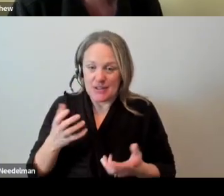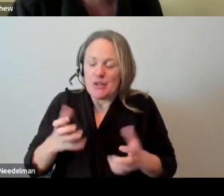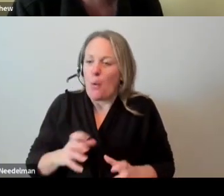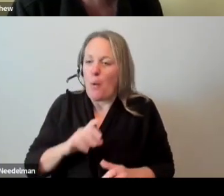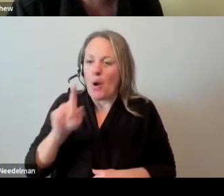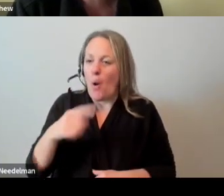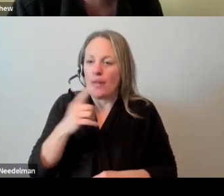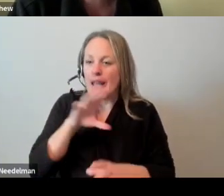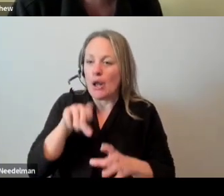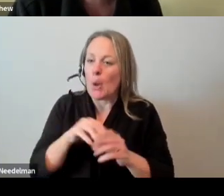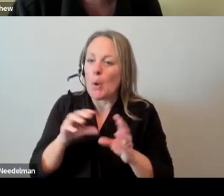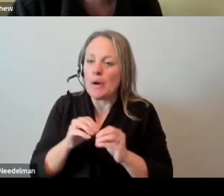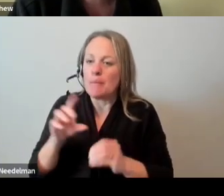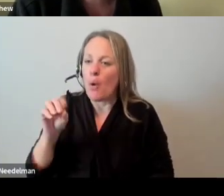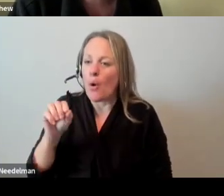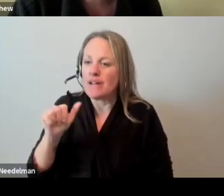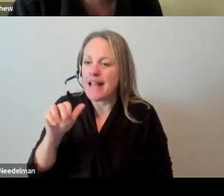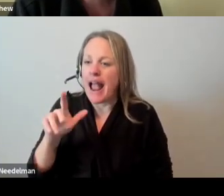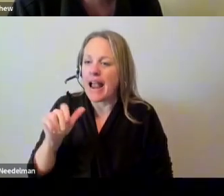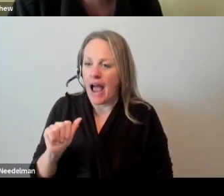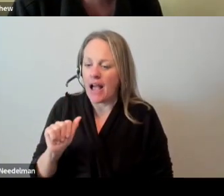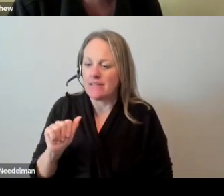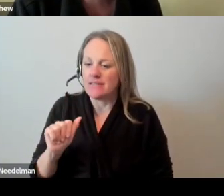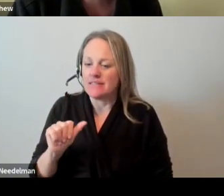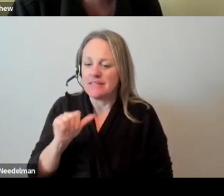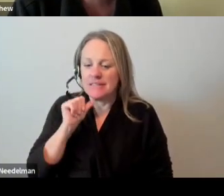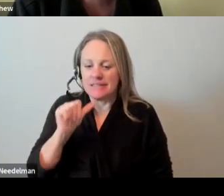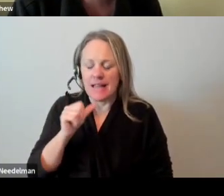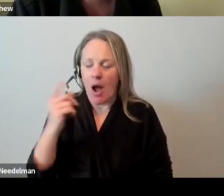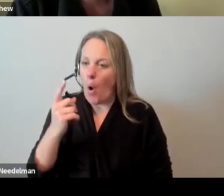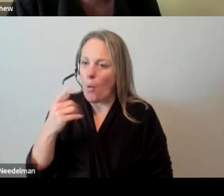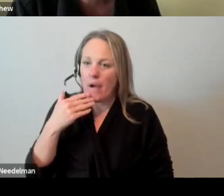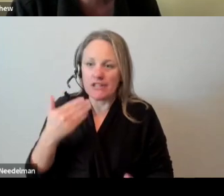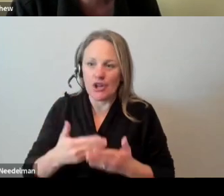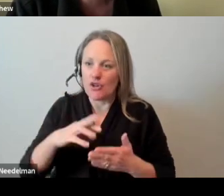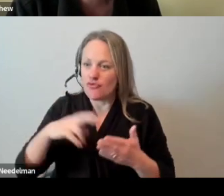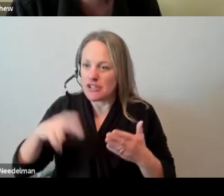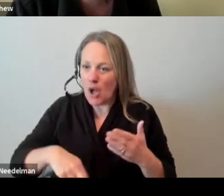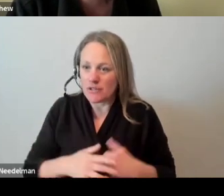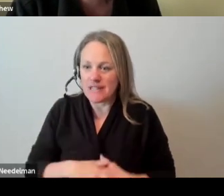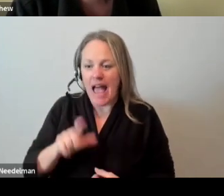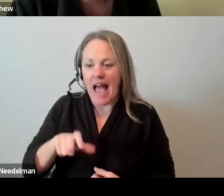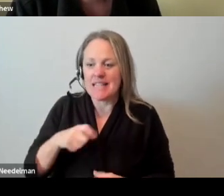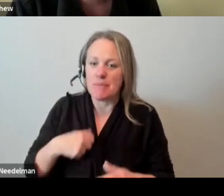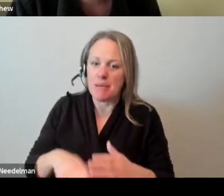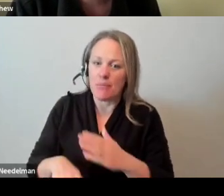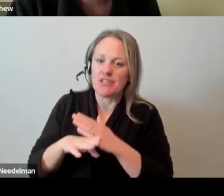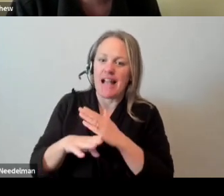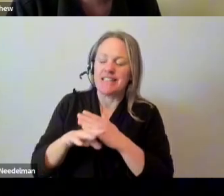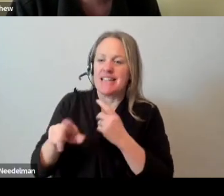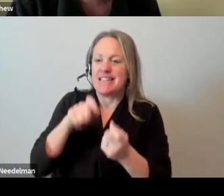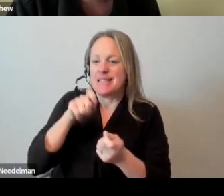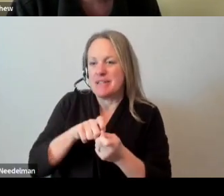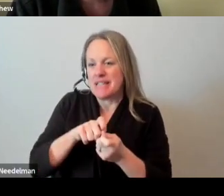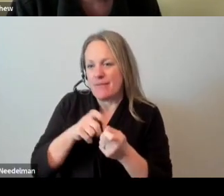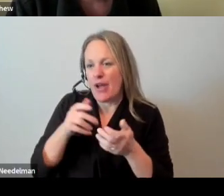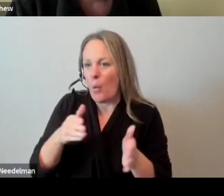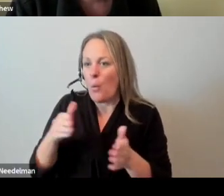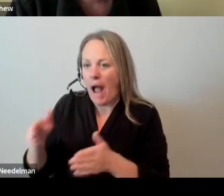it doesn't necessarily lead to to good outcomes unless if it's protected in particular ways and, and